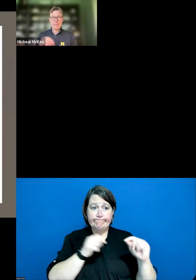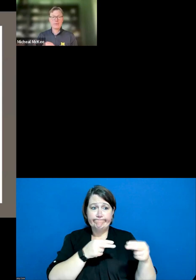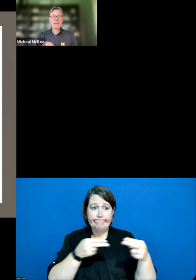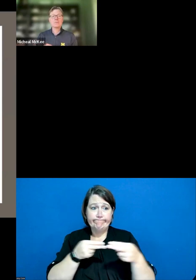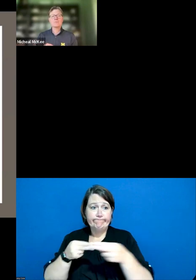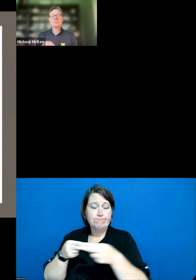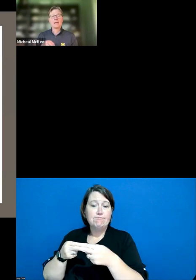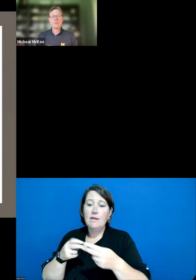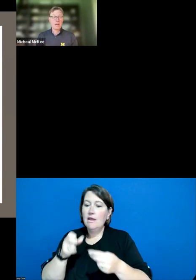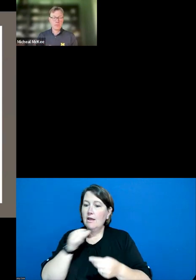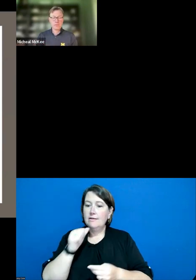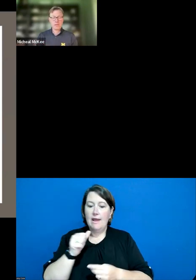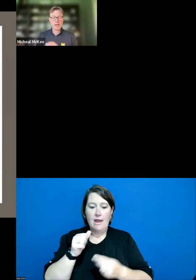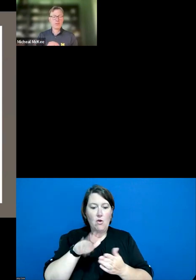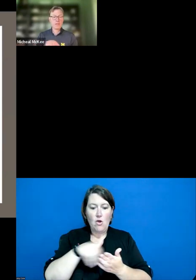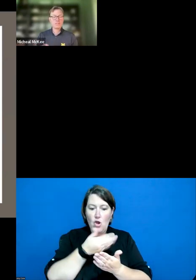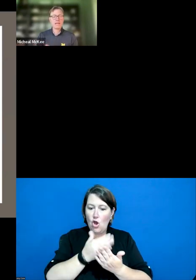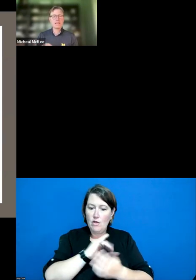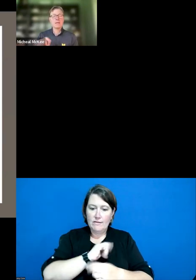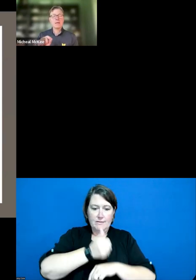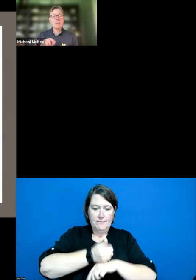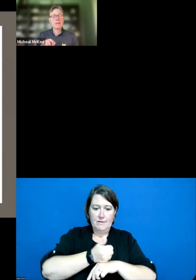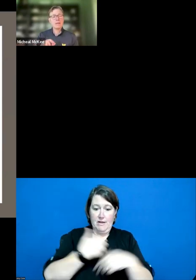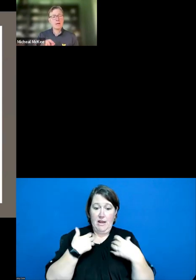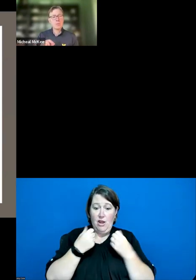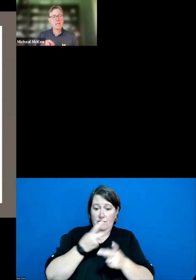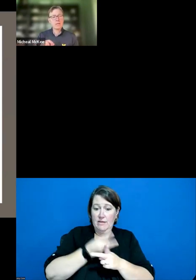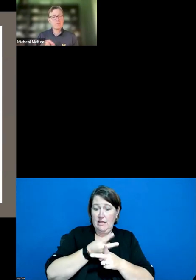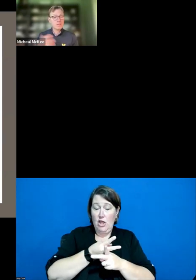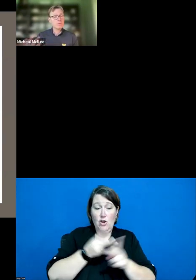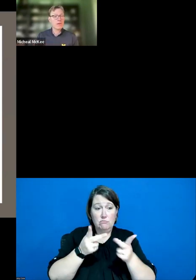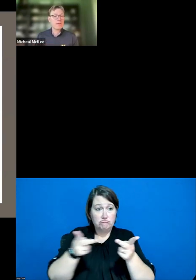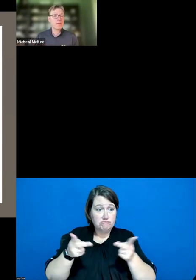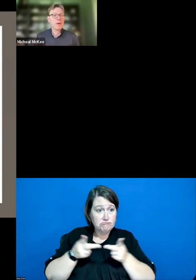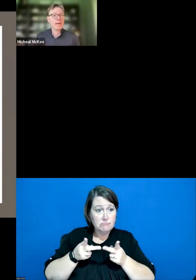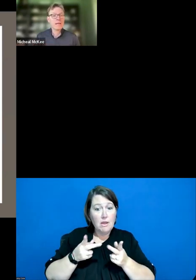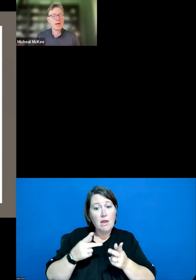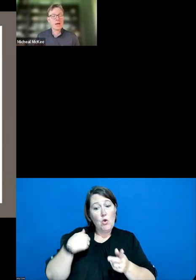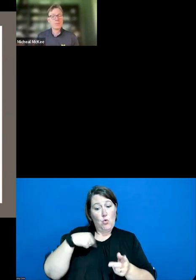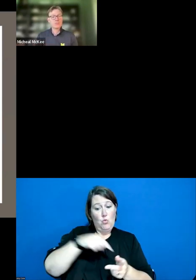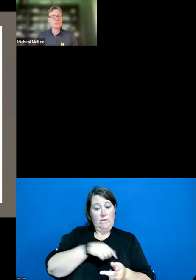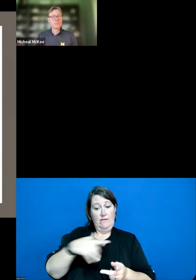a perinatal he kind of healthcare setting, but we feel that they might potentially